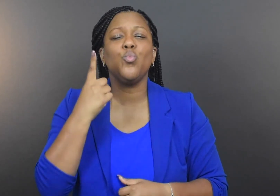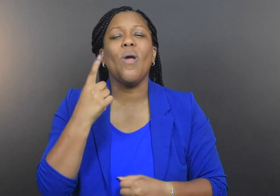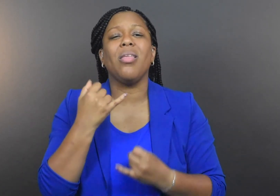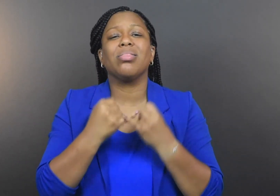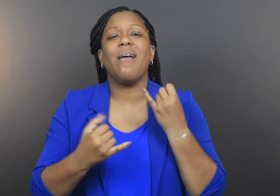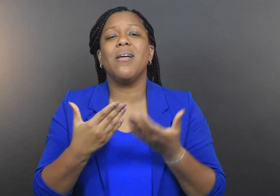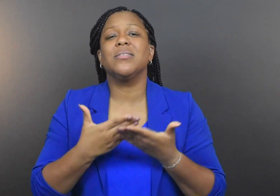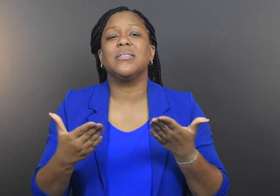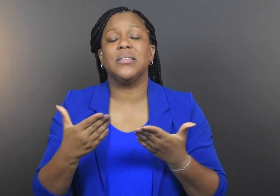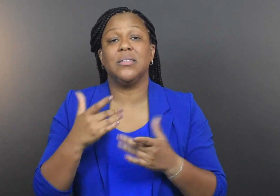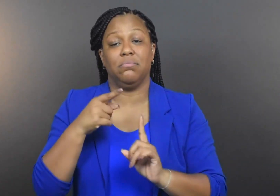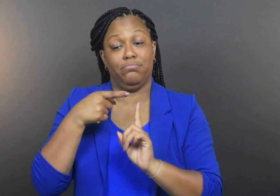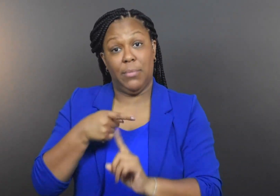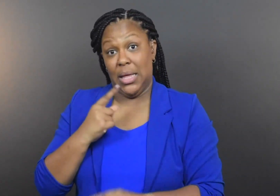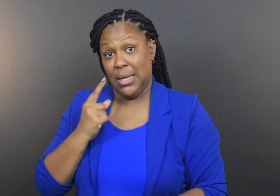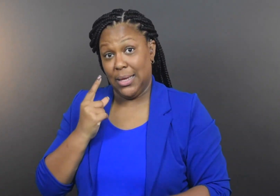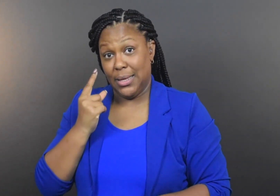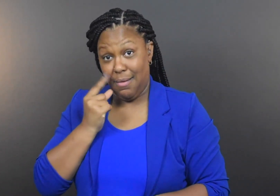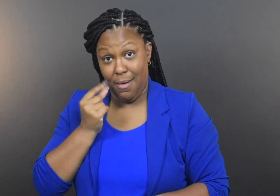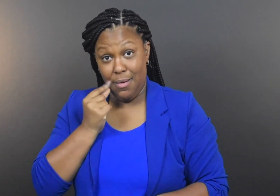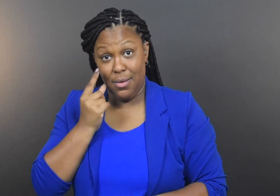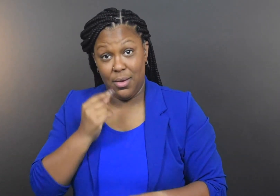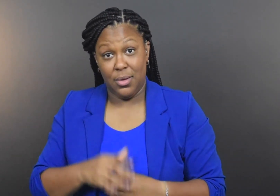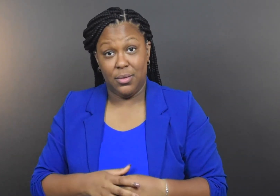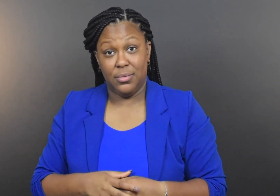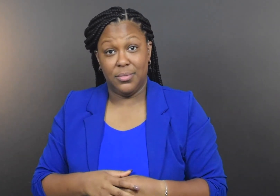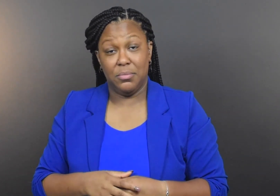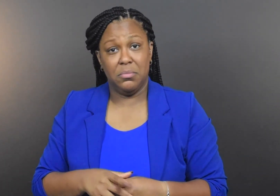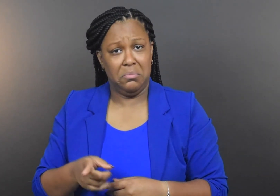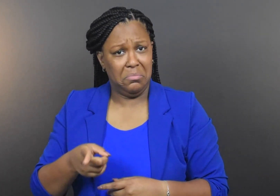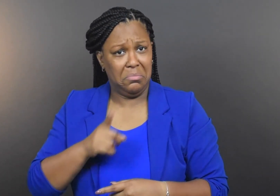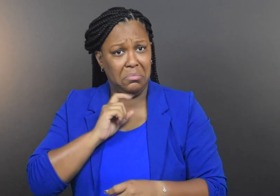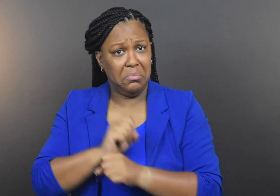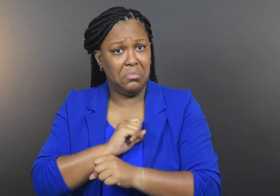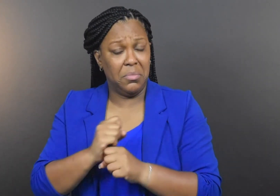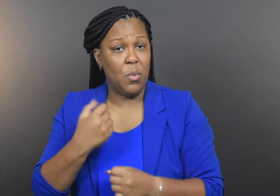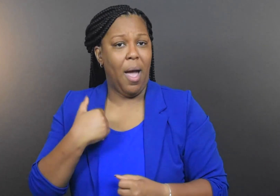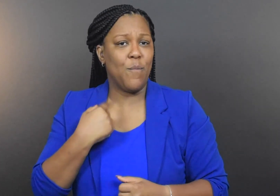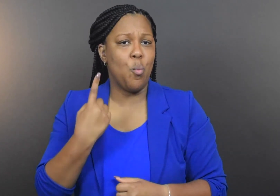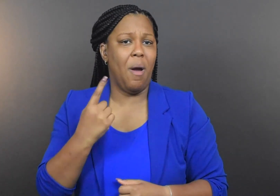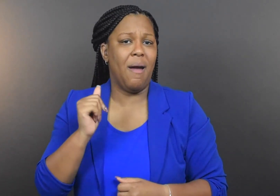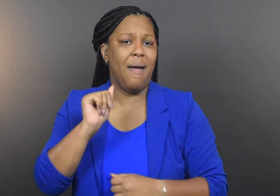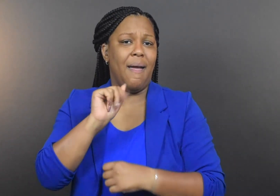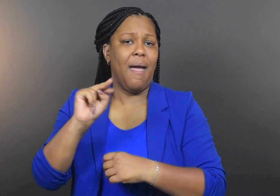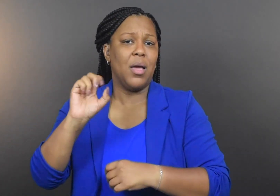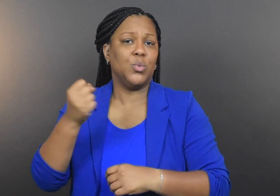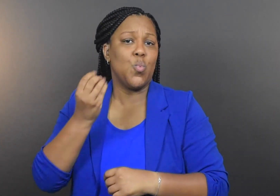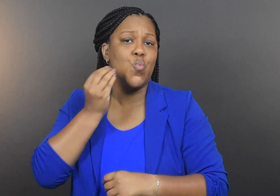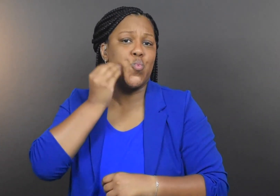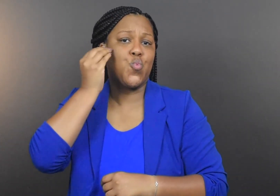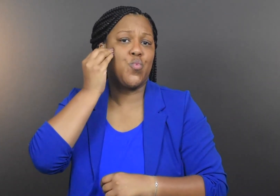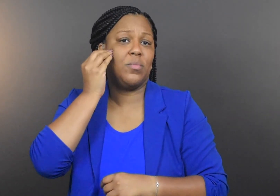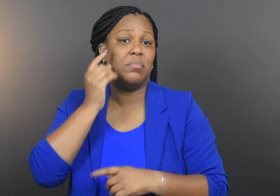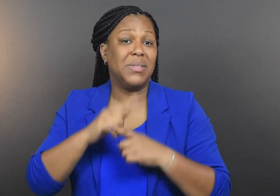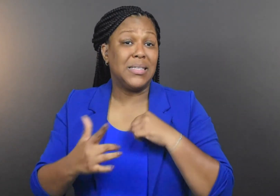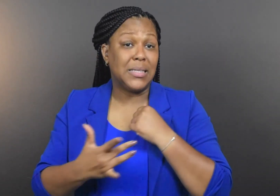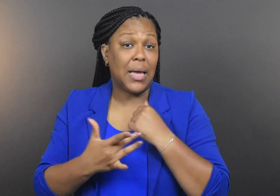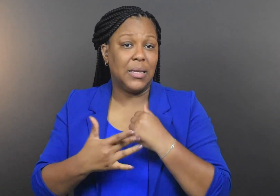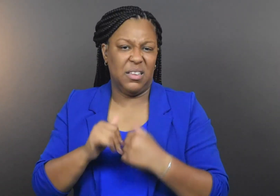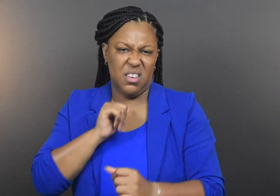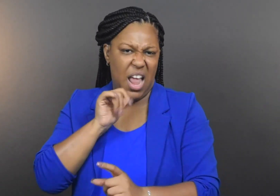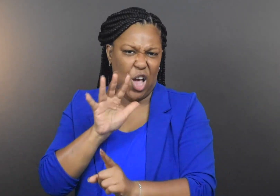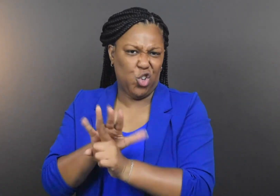One last thing about cats: there actually is one in Anne’s home, but technically, it’s not hers.